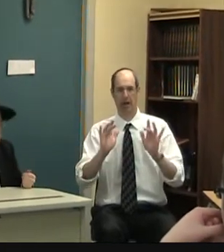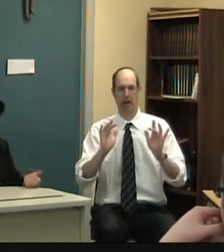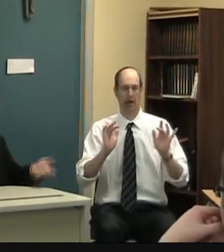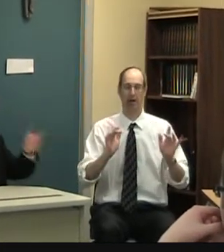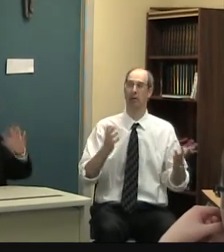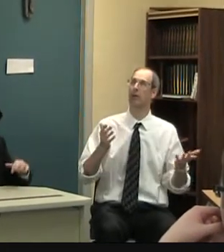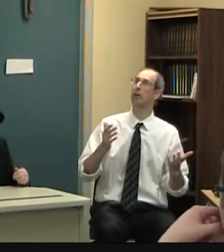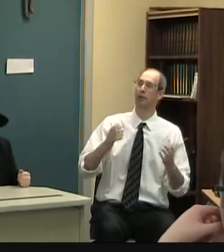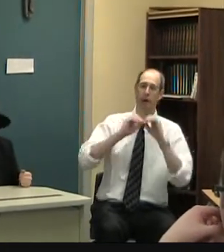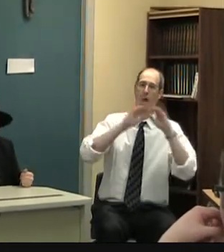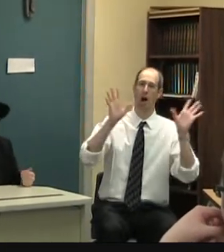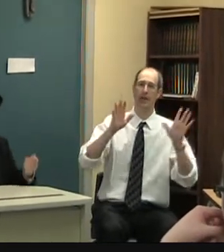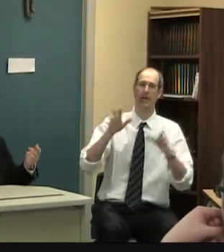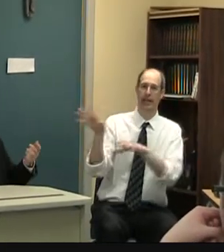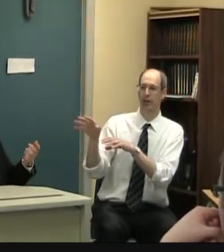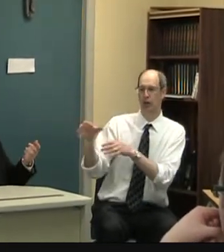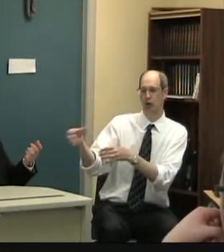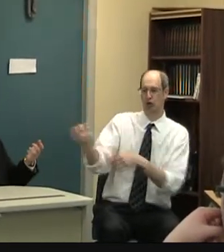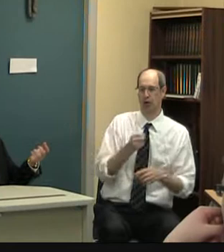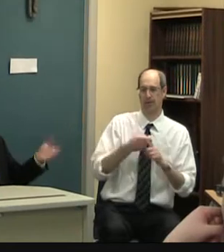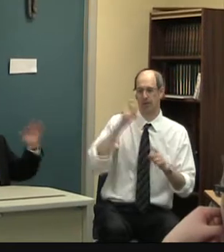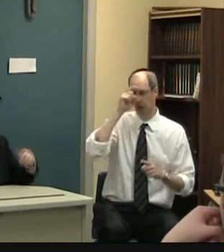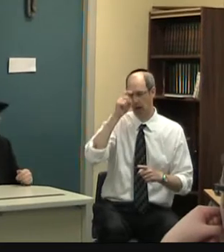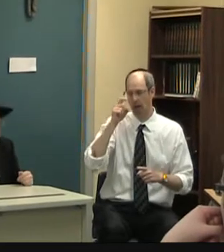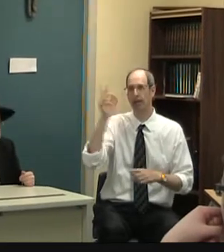that he took us out of this ride that a college particle takes control of the world